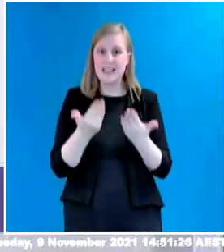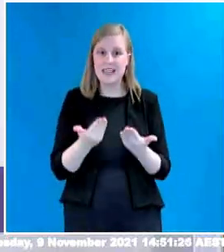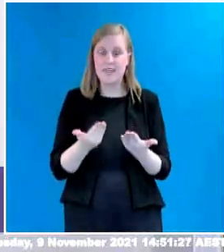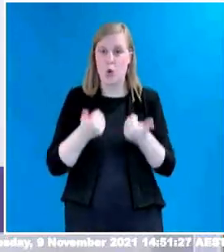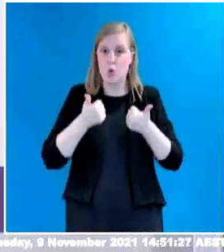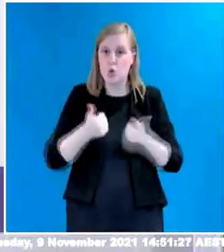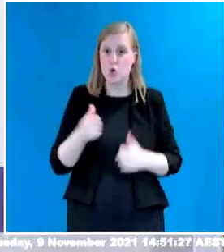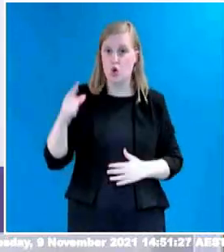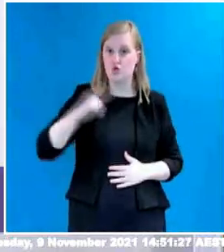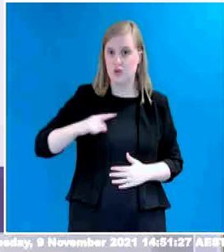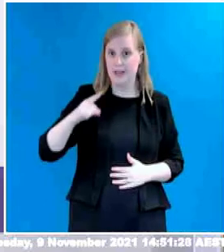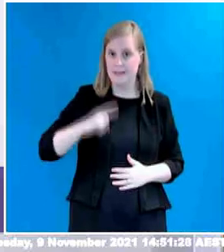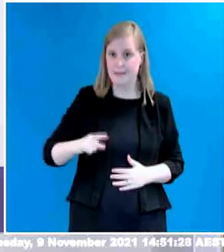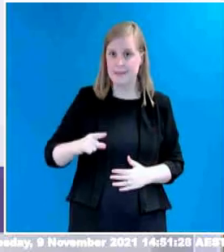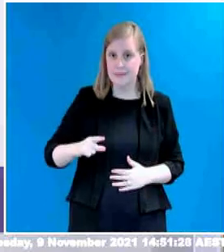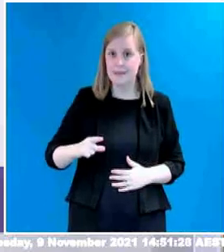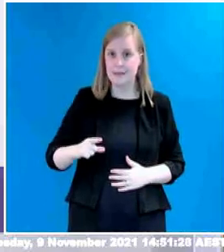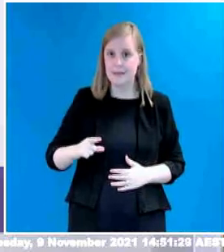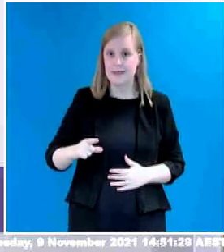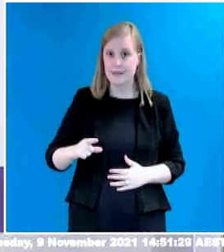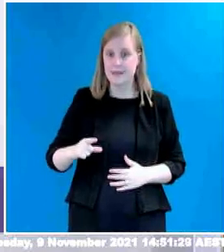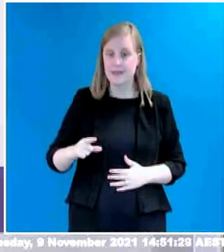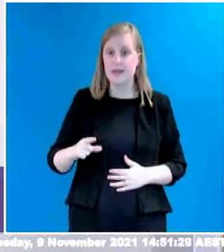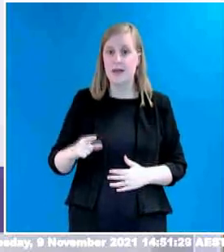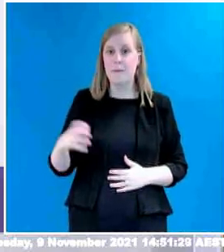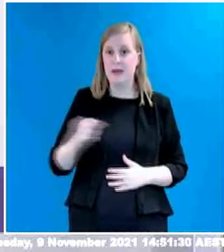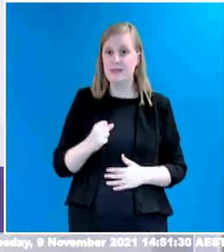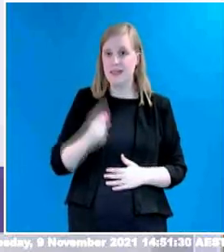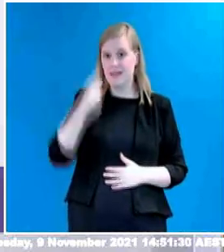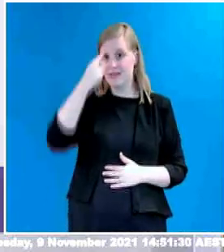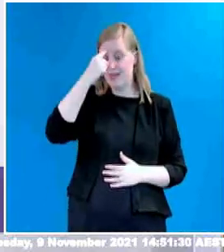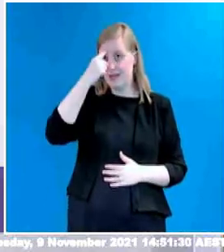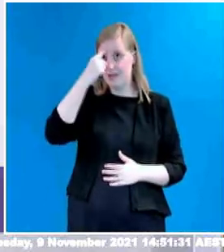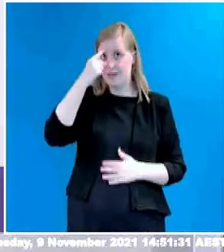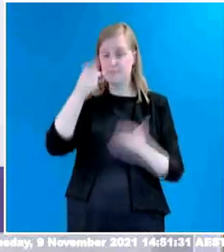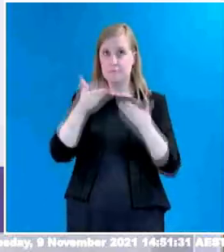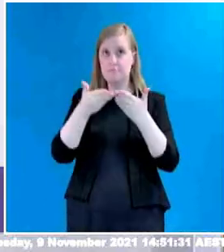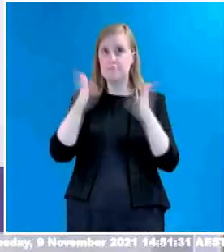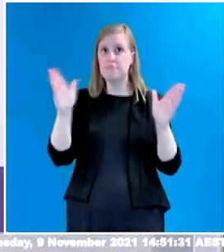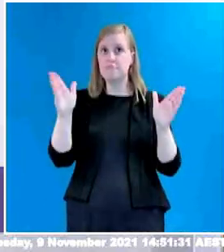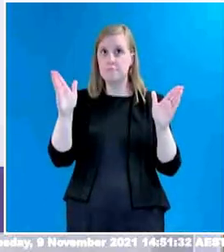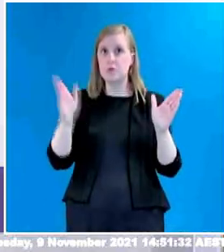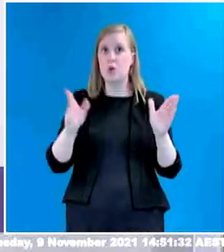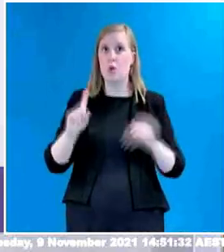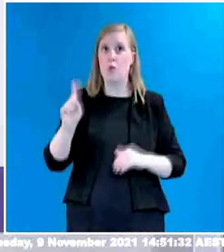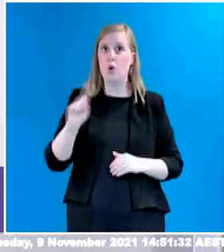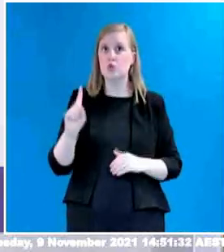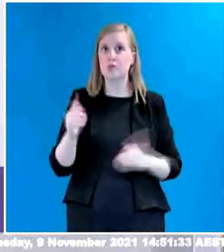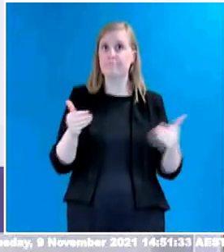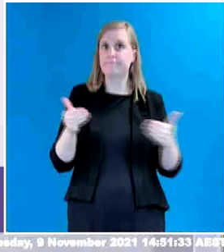convention and in the context of the full use of maximum available resources.